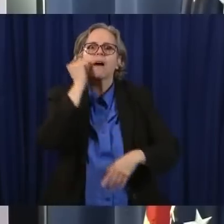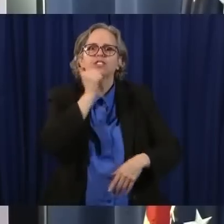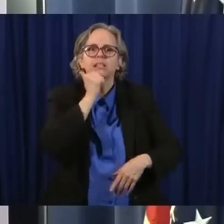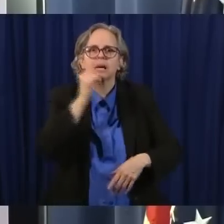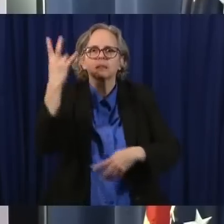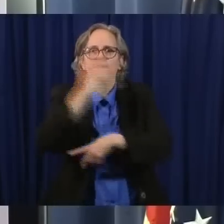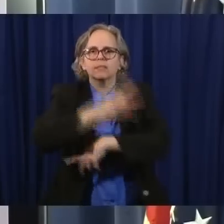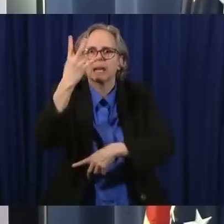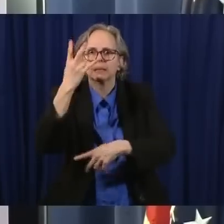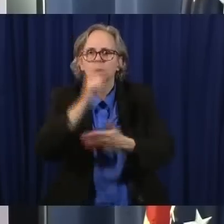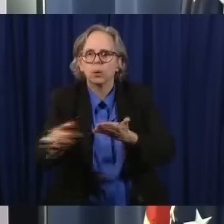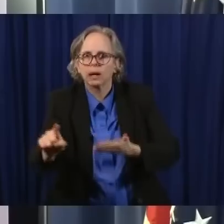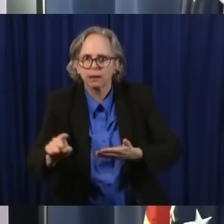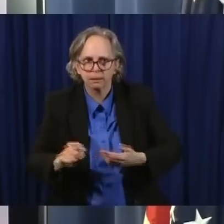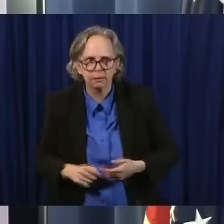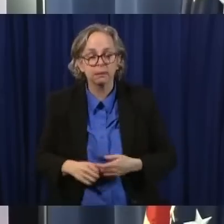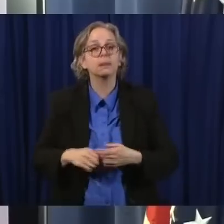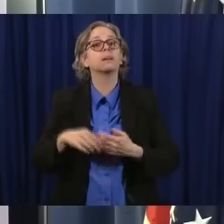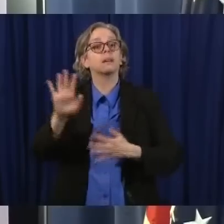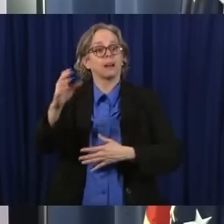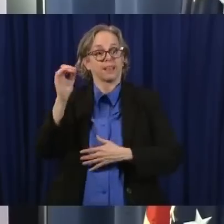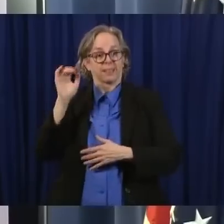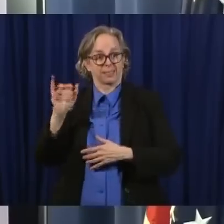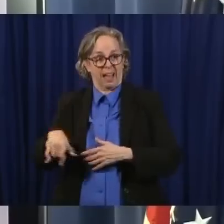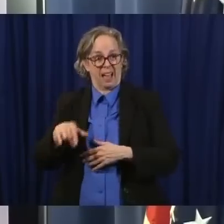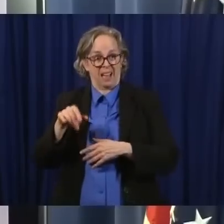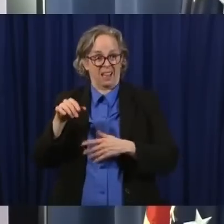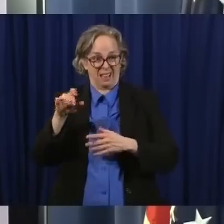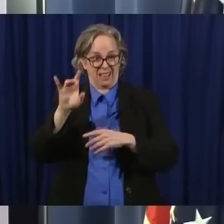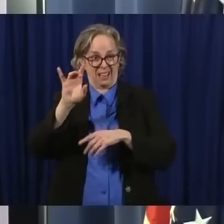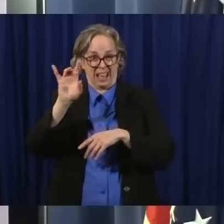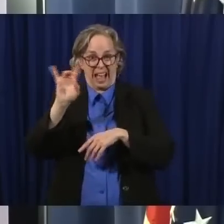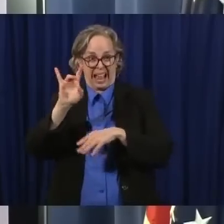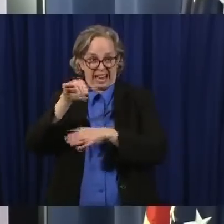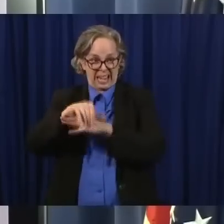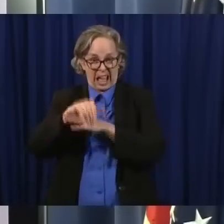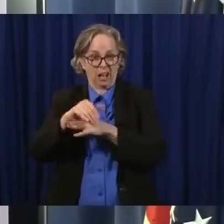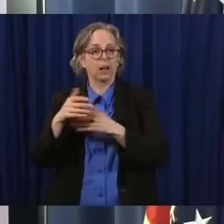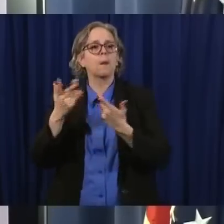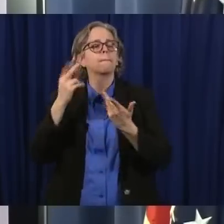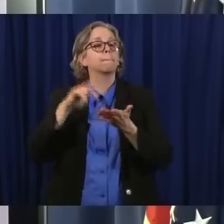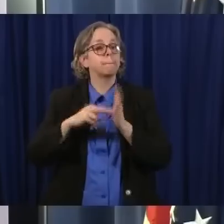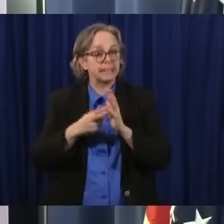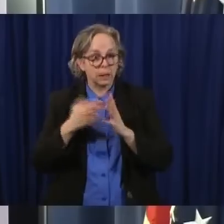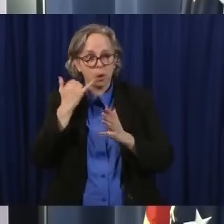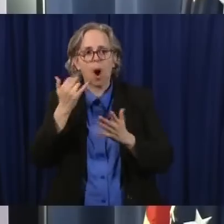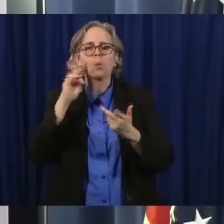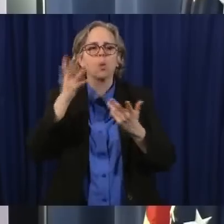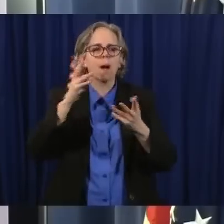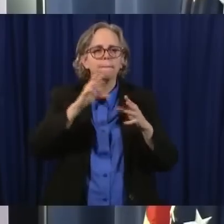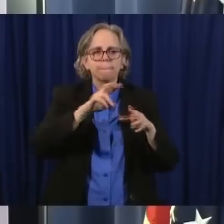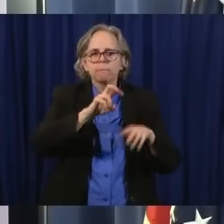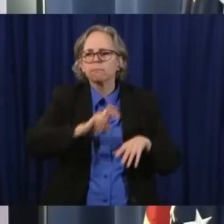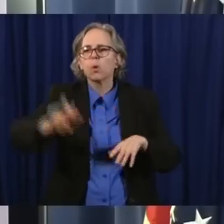WILL BE AVAILABLE FOR CALLERS OF PROVIDING EMOTIONAL SUPPORT 00 A.M. 00 P.M. SEVEN DAYS A WEEK. 00 P.M.